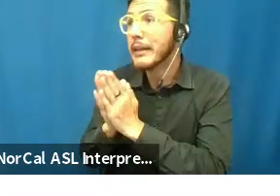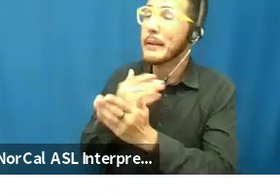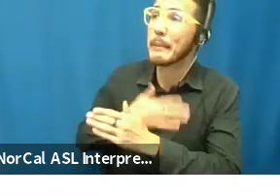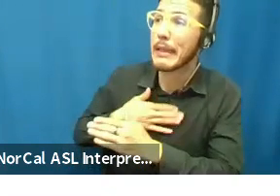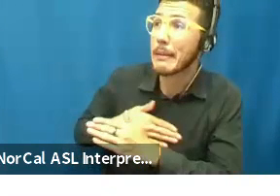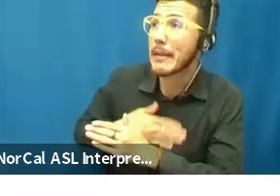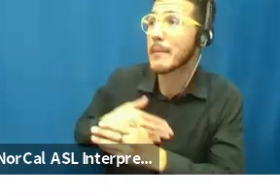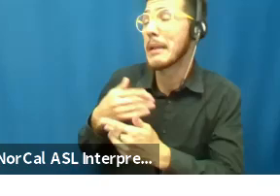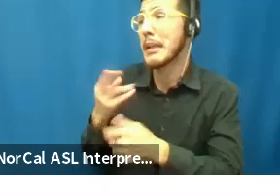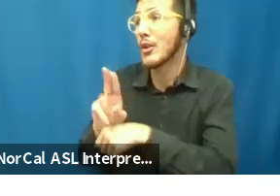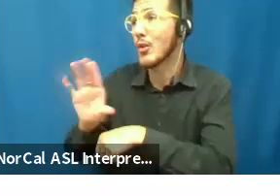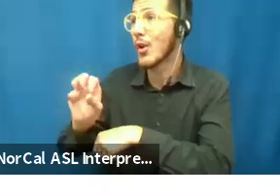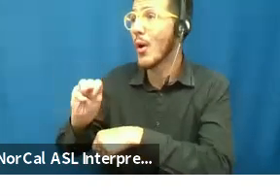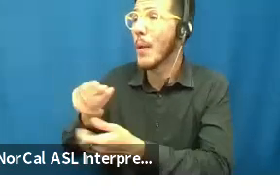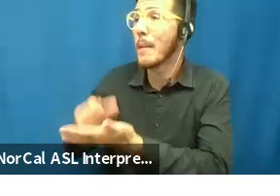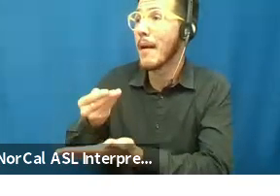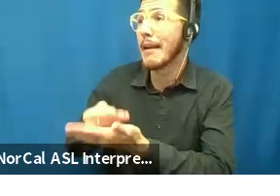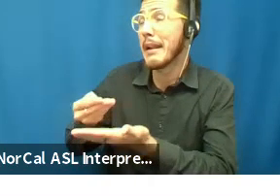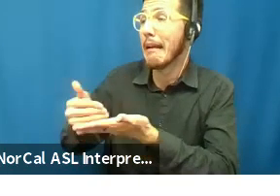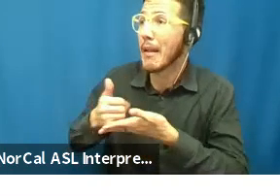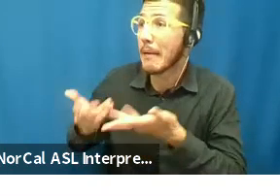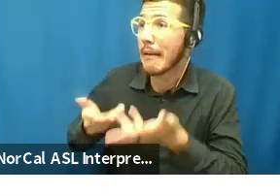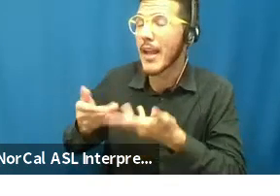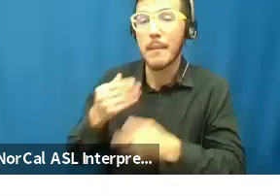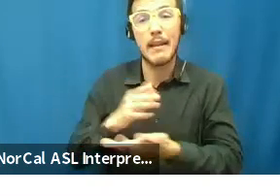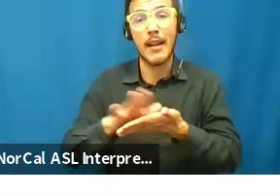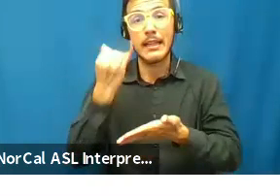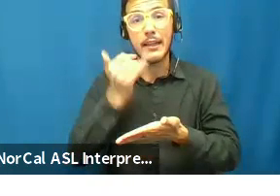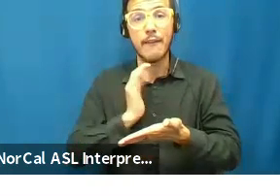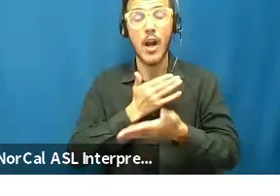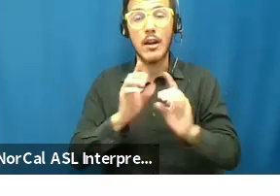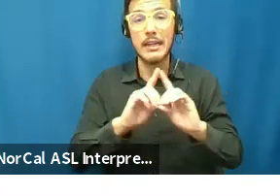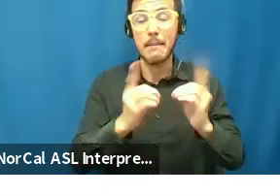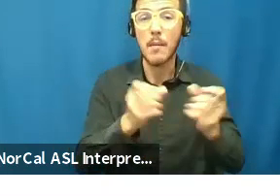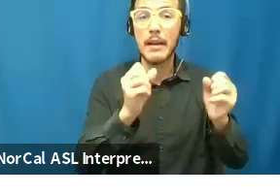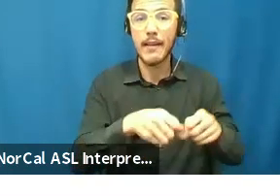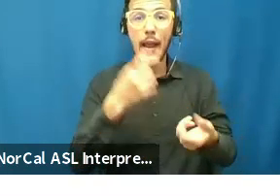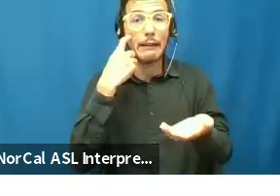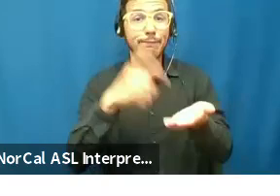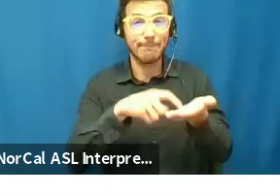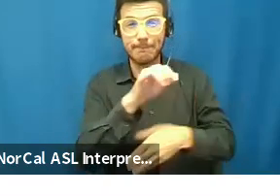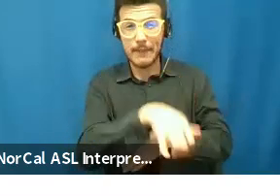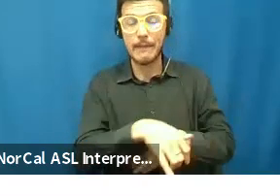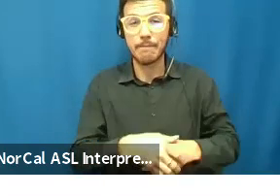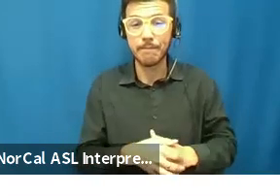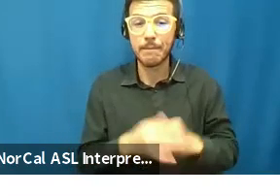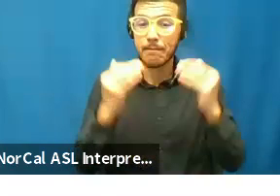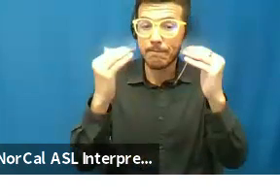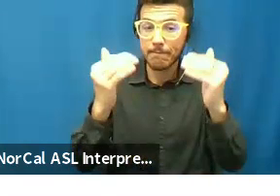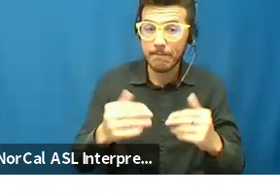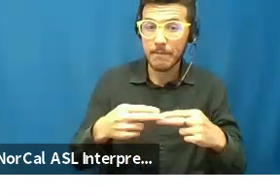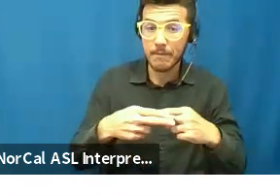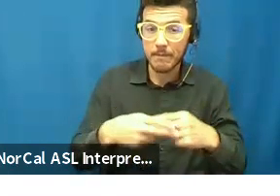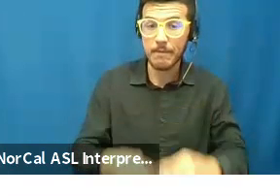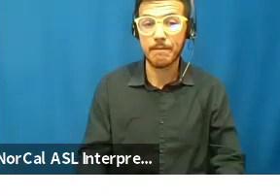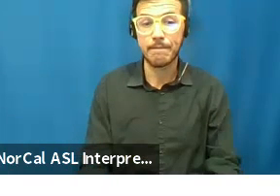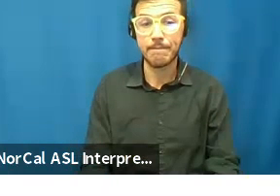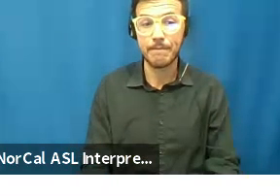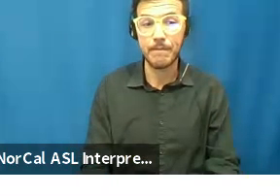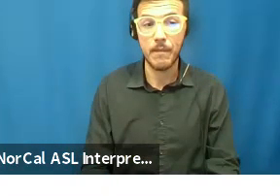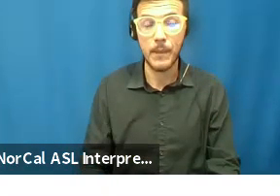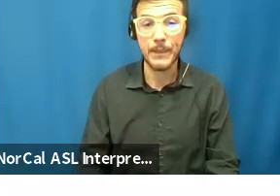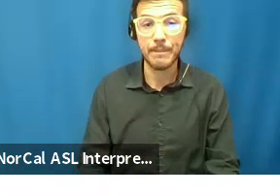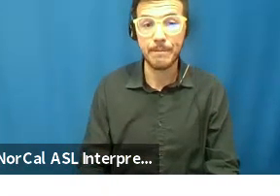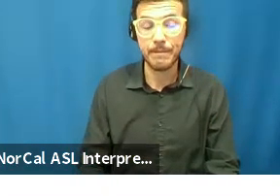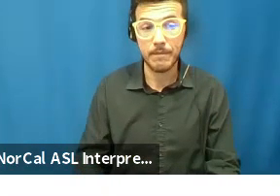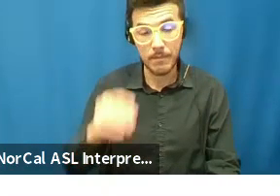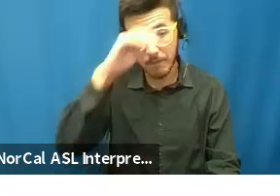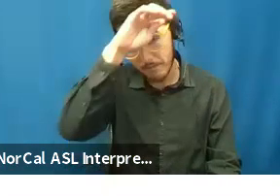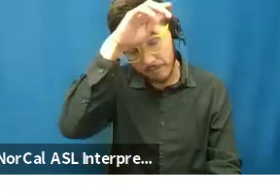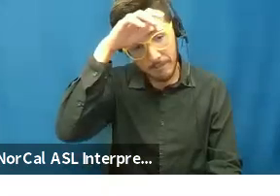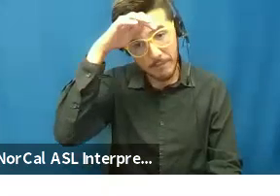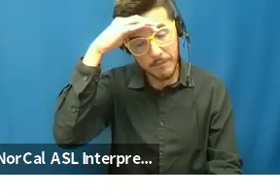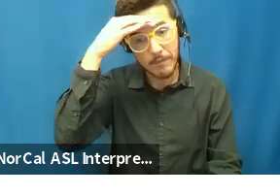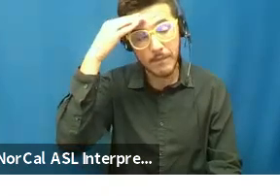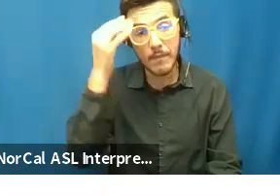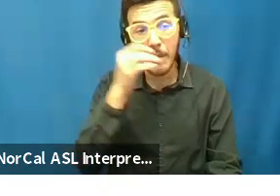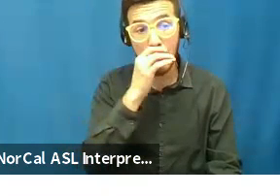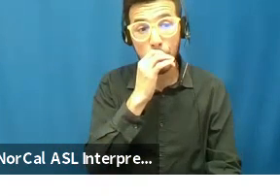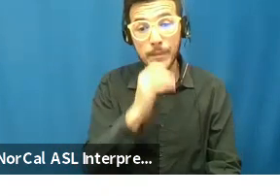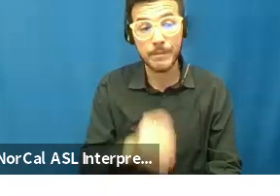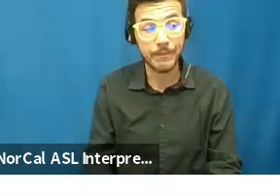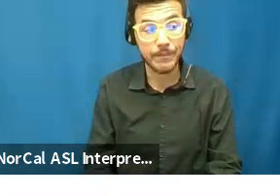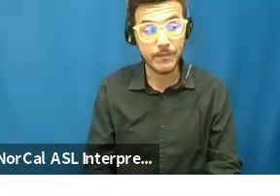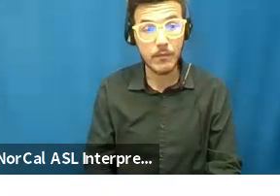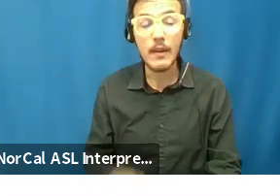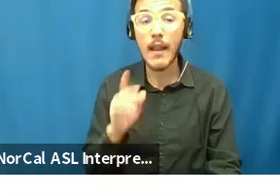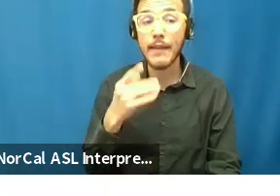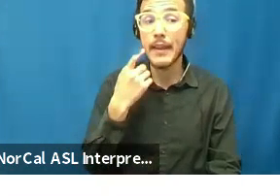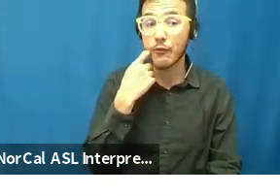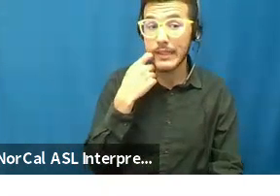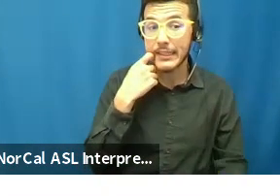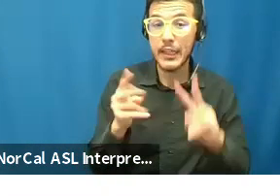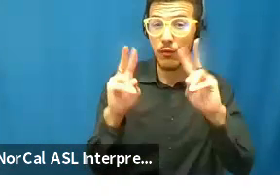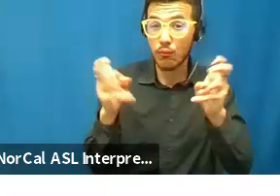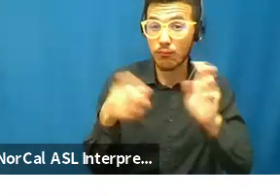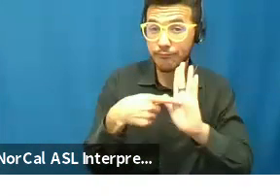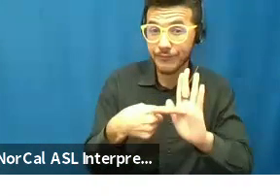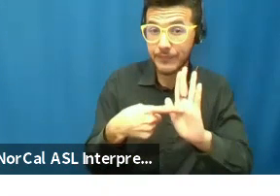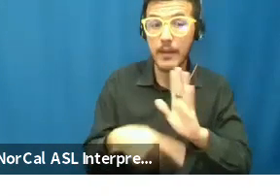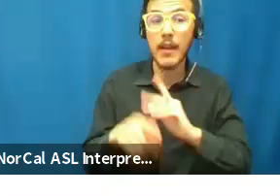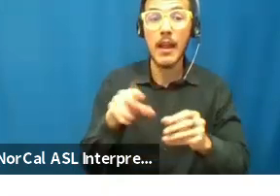actually recognized." next slide. So, as the previous quote illustrated, participants describe